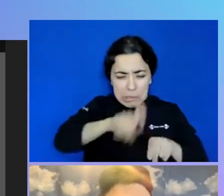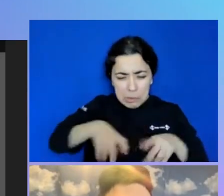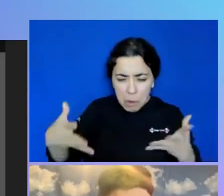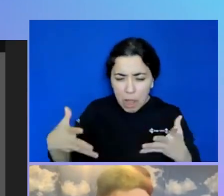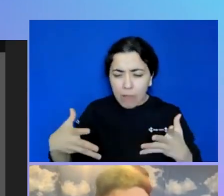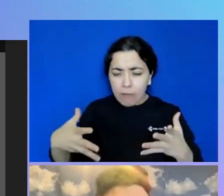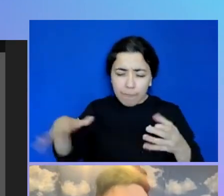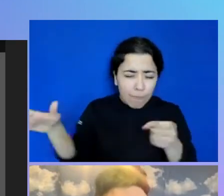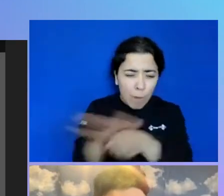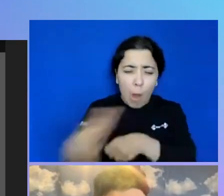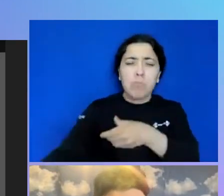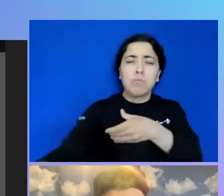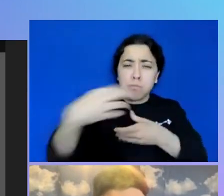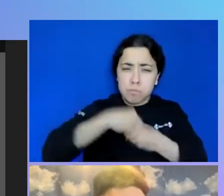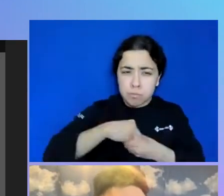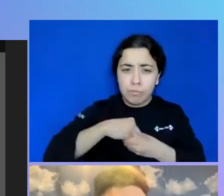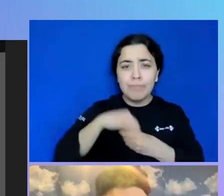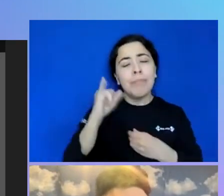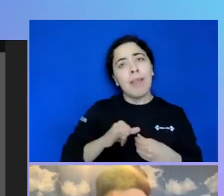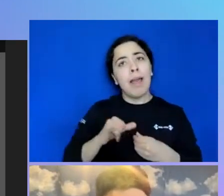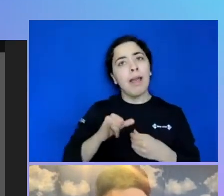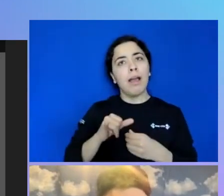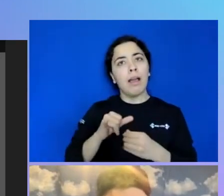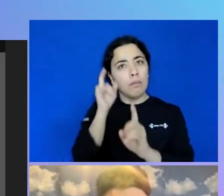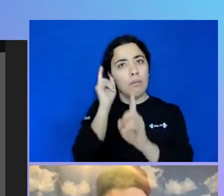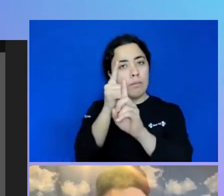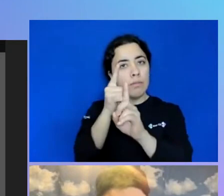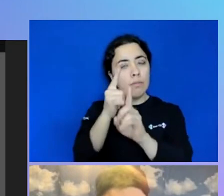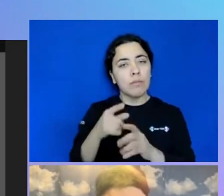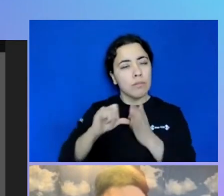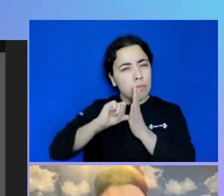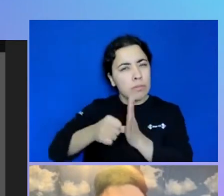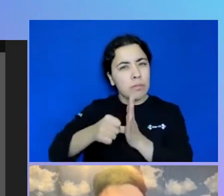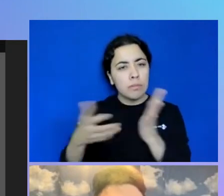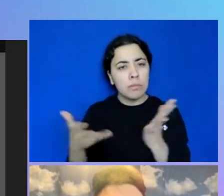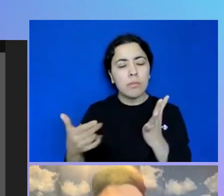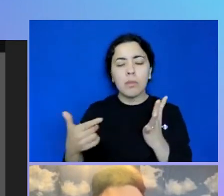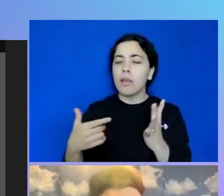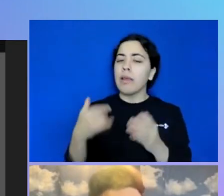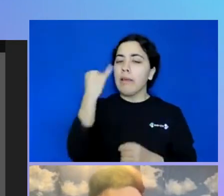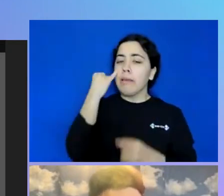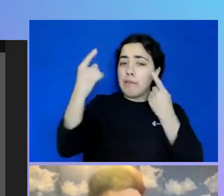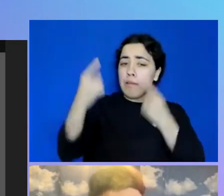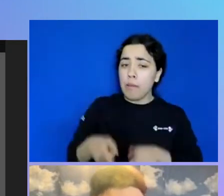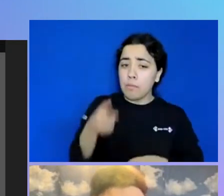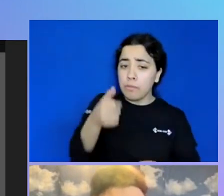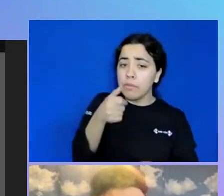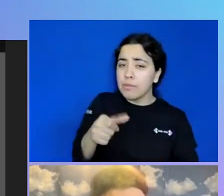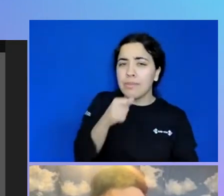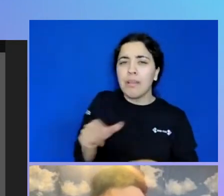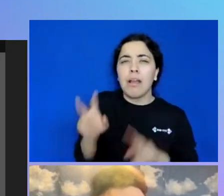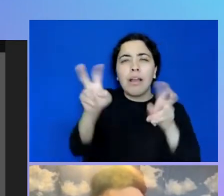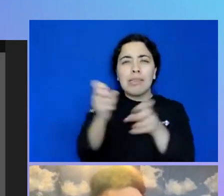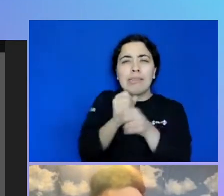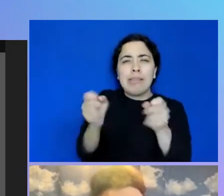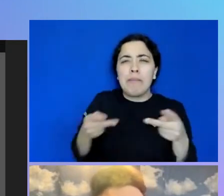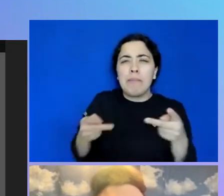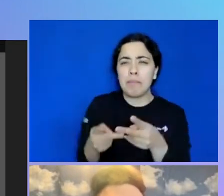reinforce this, I wanted to say that if you are not a safe place